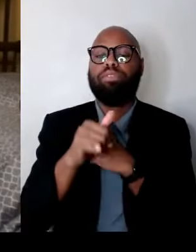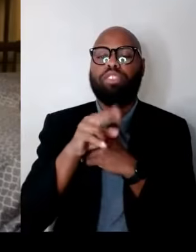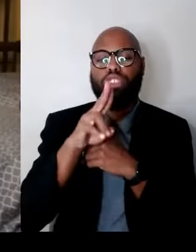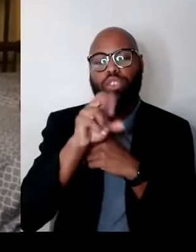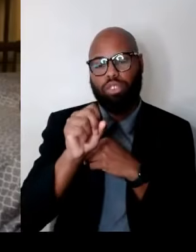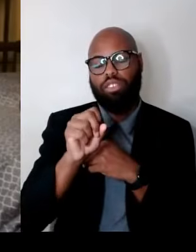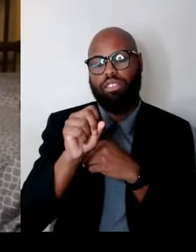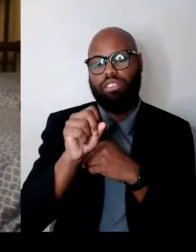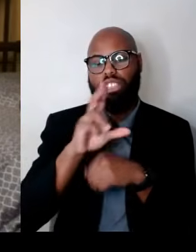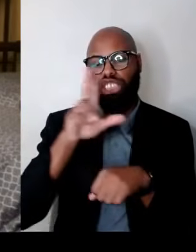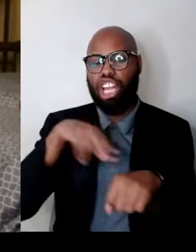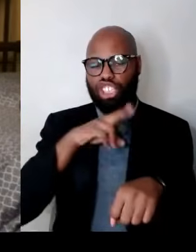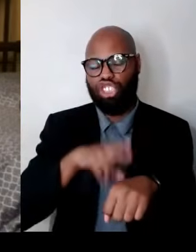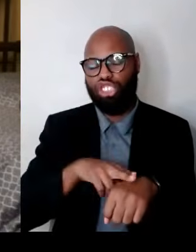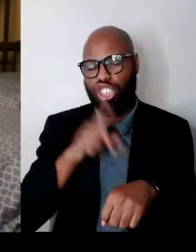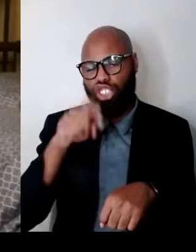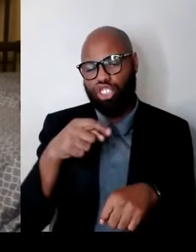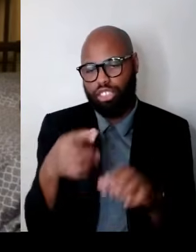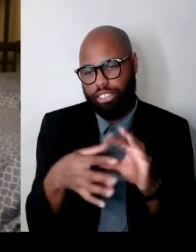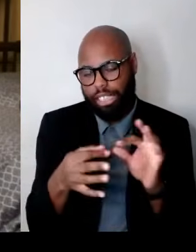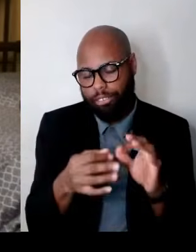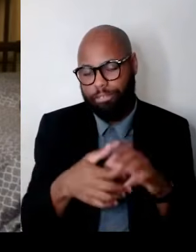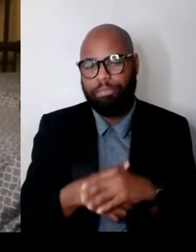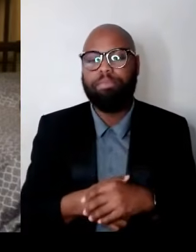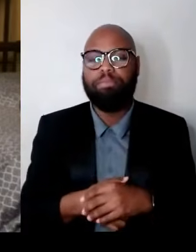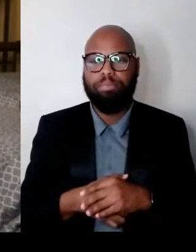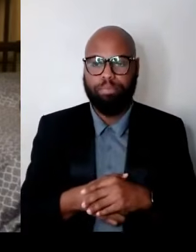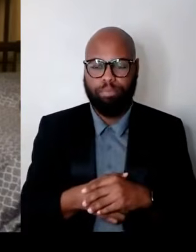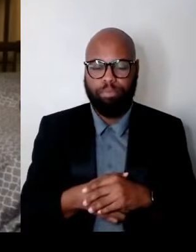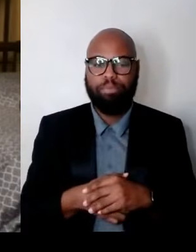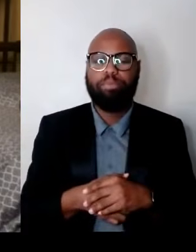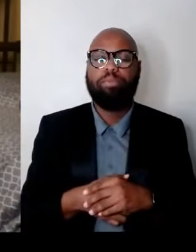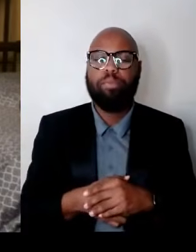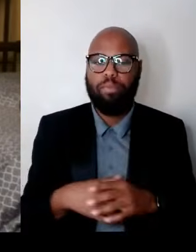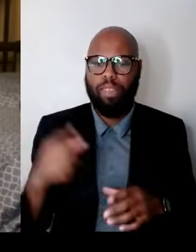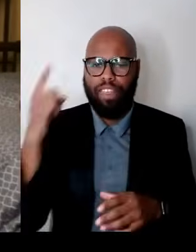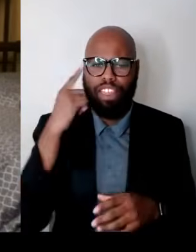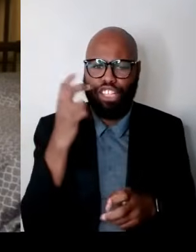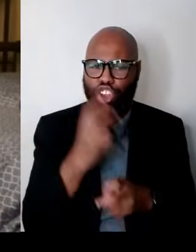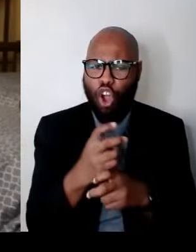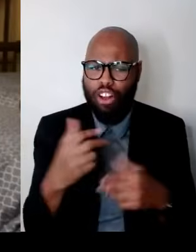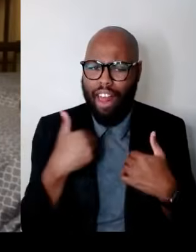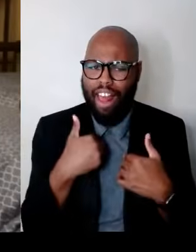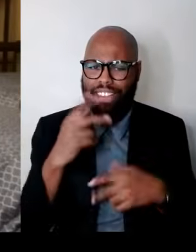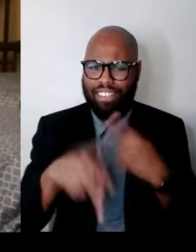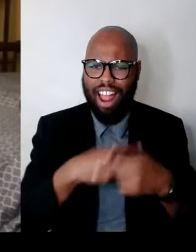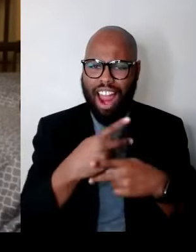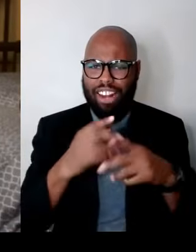And I think it's really hard to have this conversation unless we can have a truth saying,